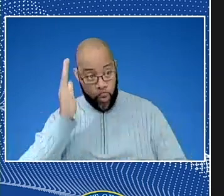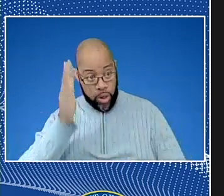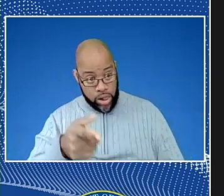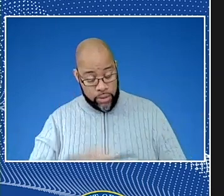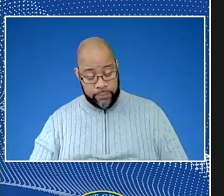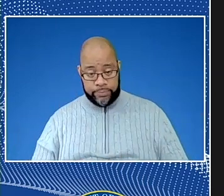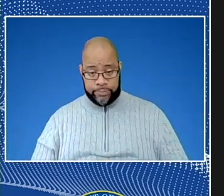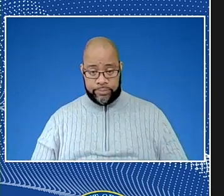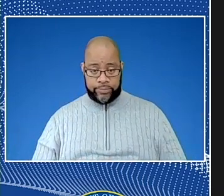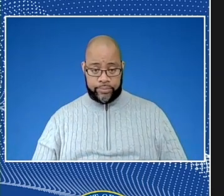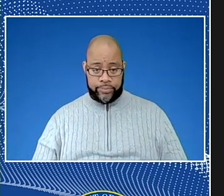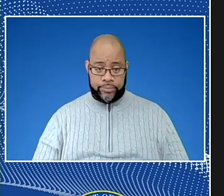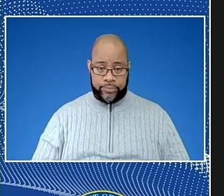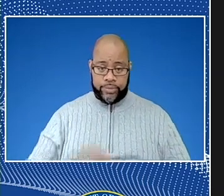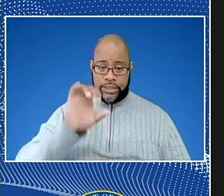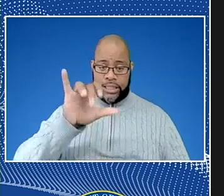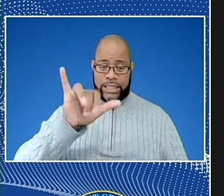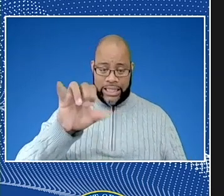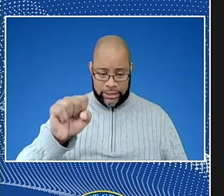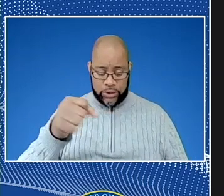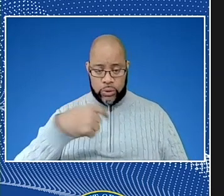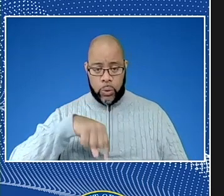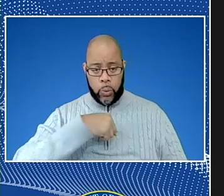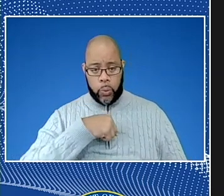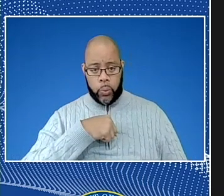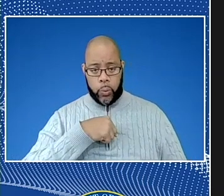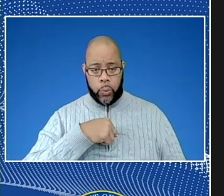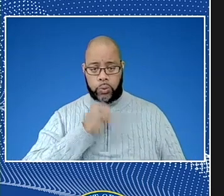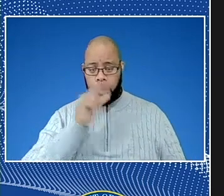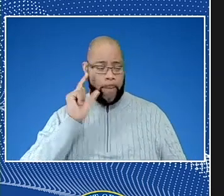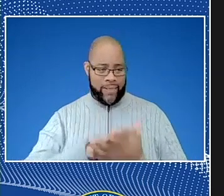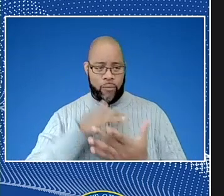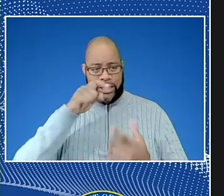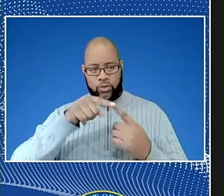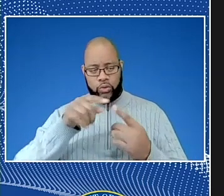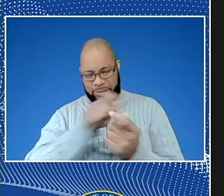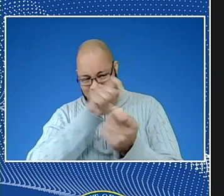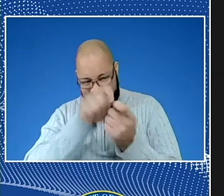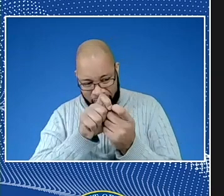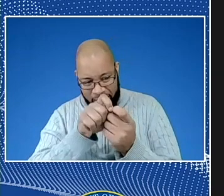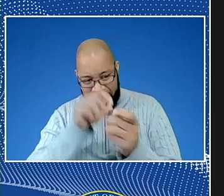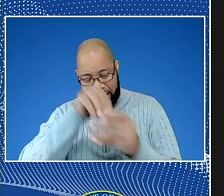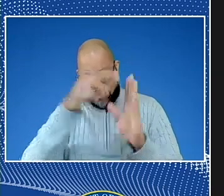Yes, we are- we don't believe we need to specify in the regulations, because there